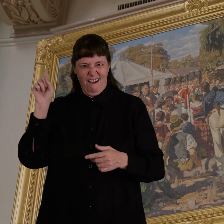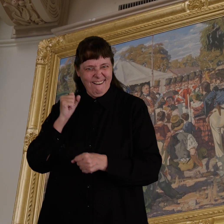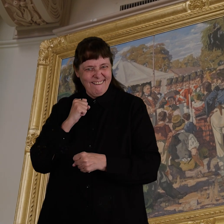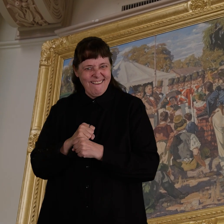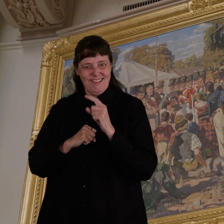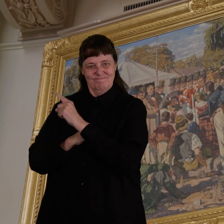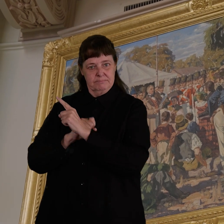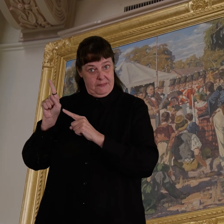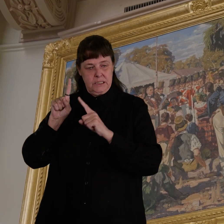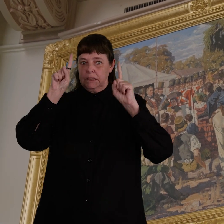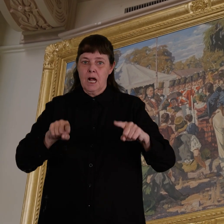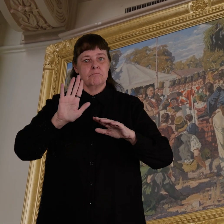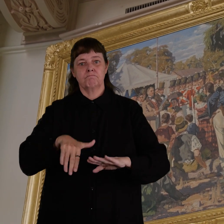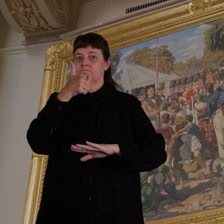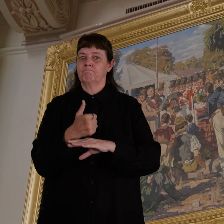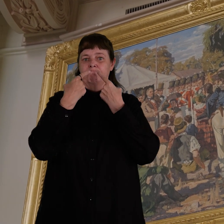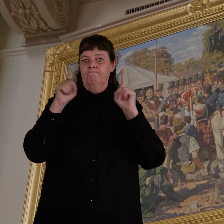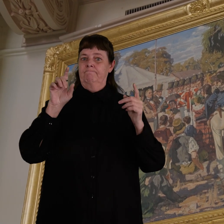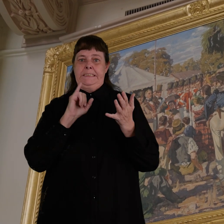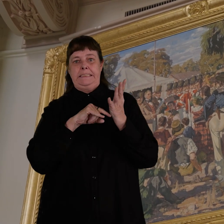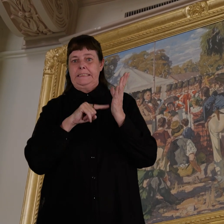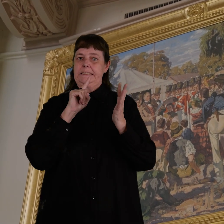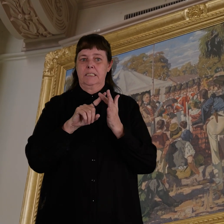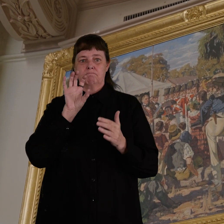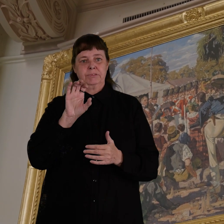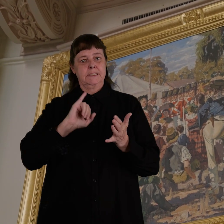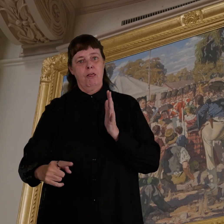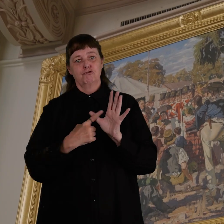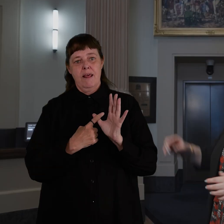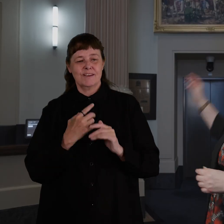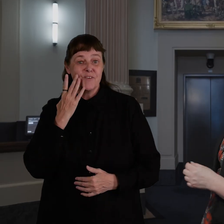down at the Old Gum Tree near Glenelg. So if you visited the old gum tree before,